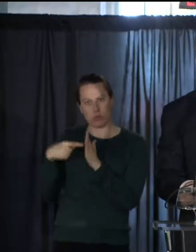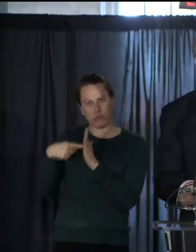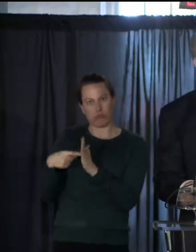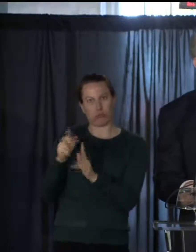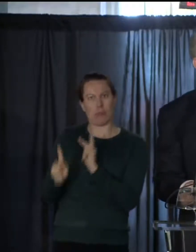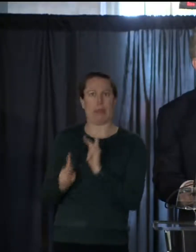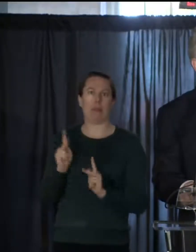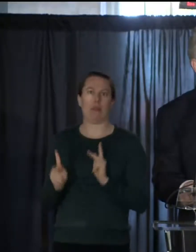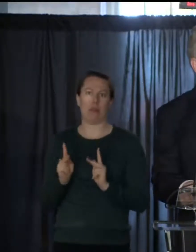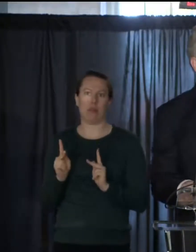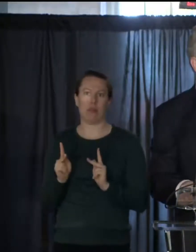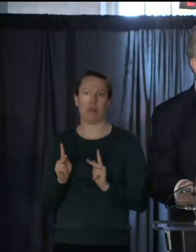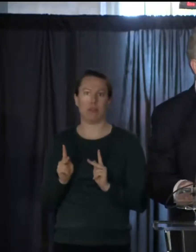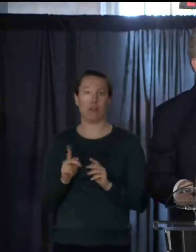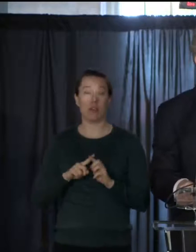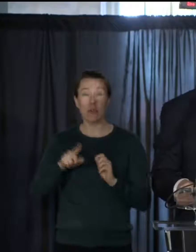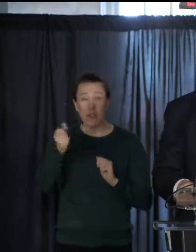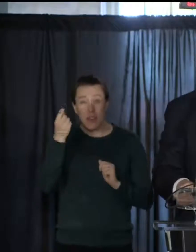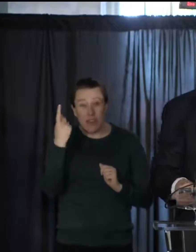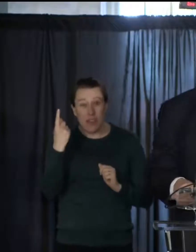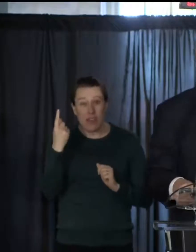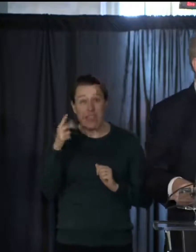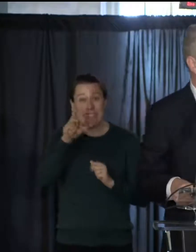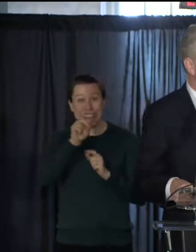WHENEVER THE DISTRICT OF COLUMBIA AND THE PEOPLE OF THE